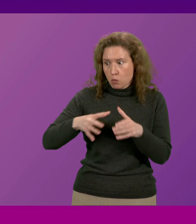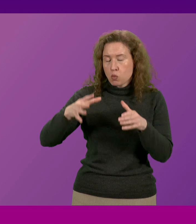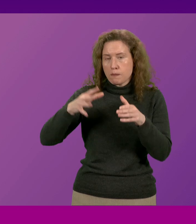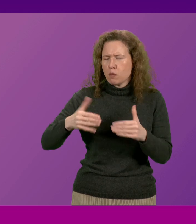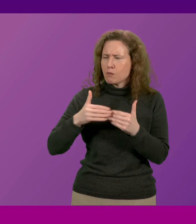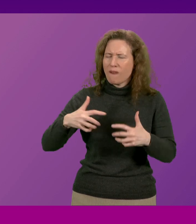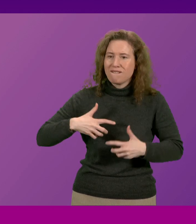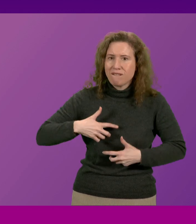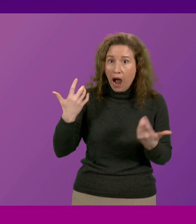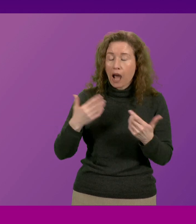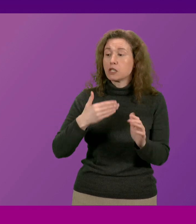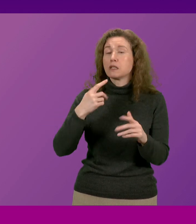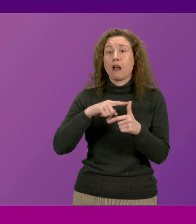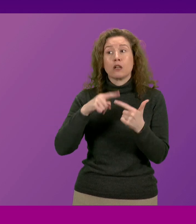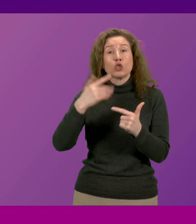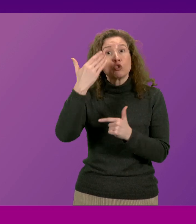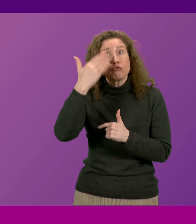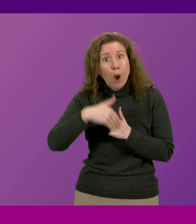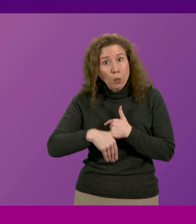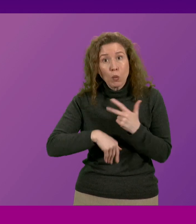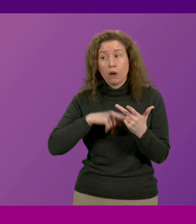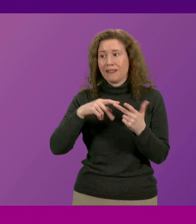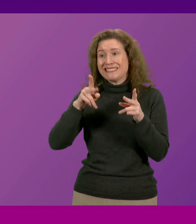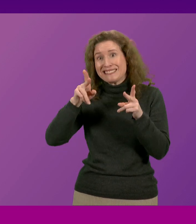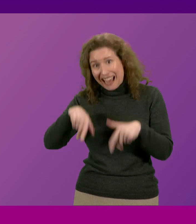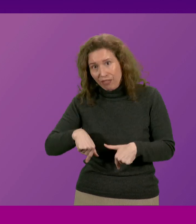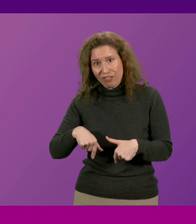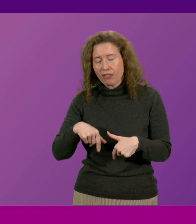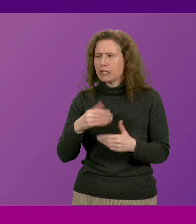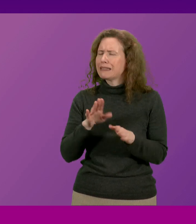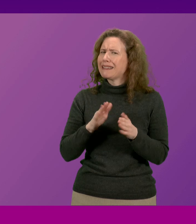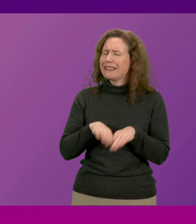strokes and deaths. It is clear that the common law route for dealing with this offence is